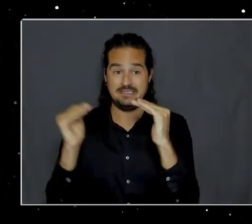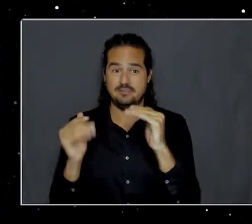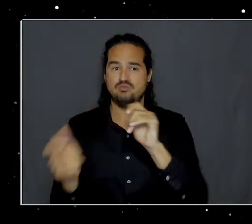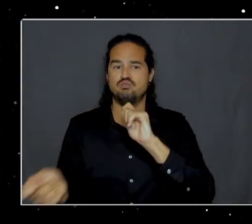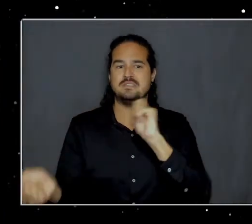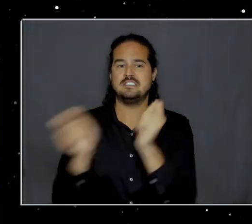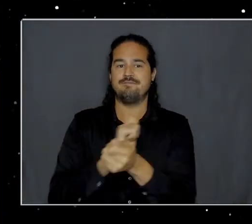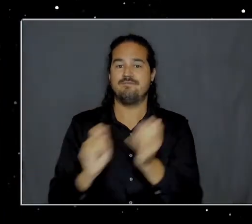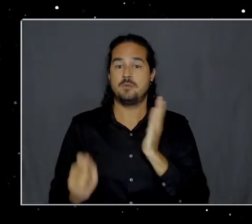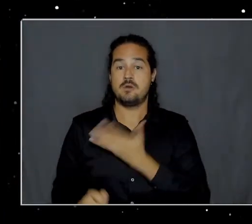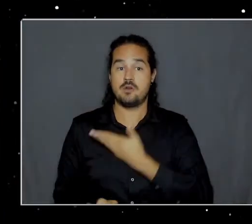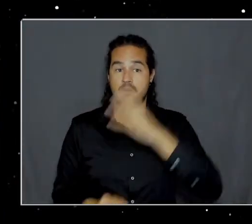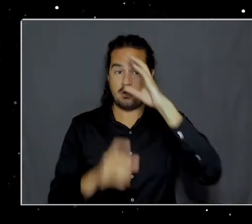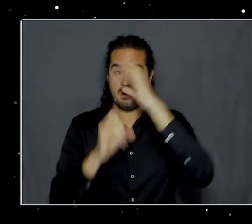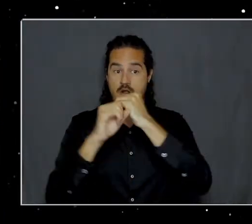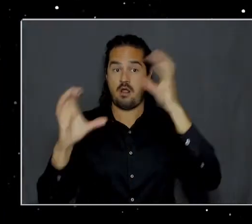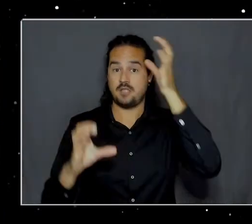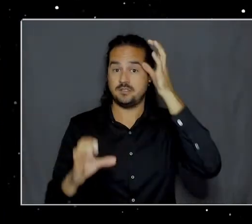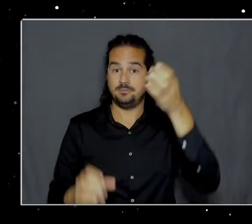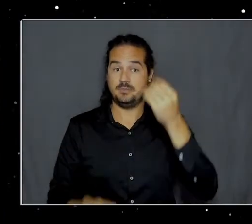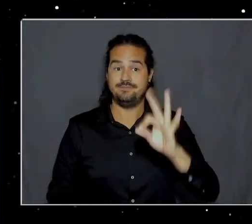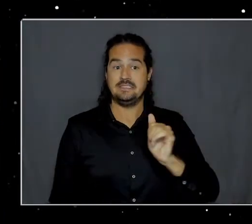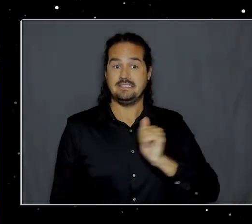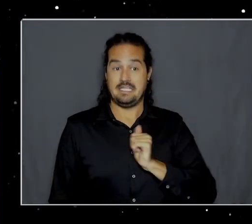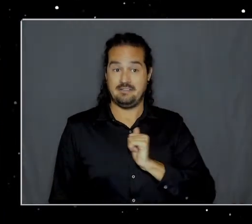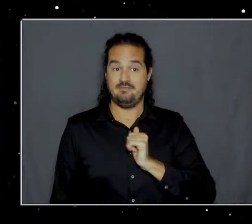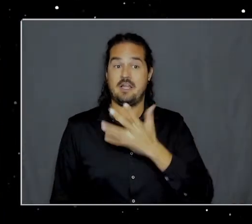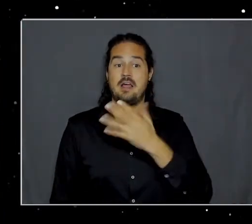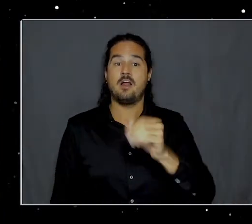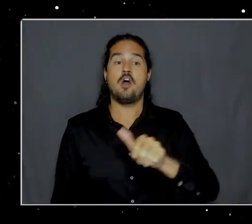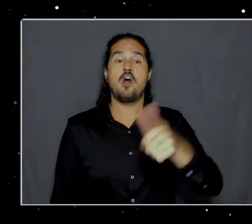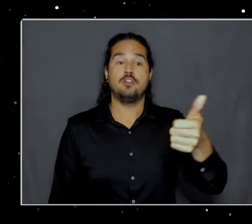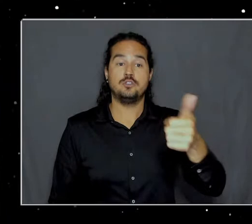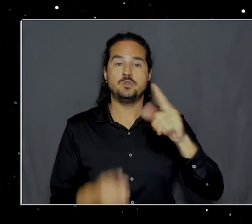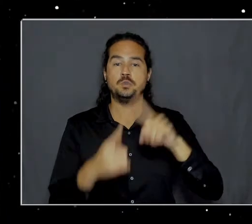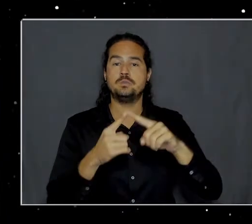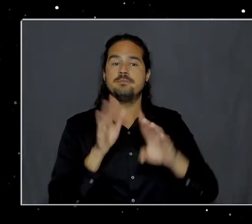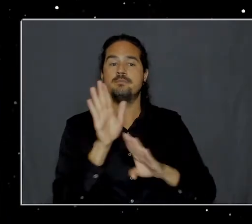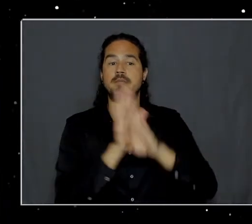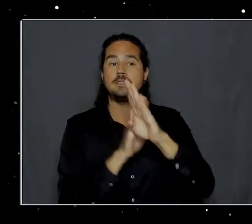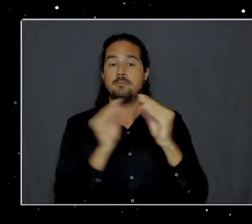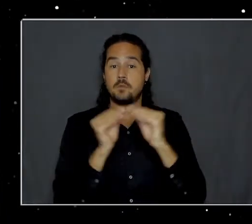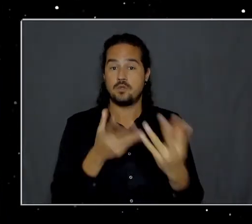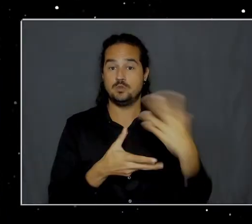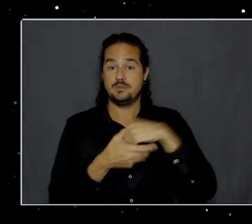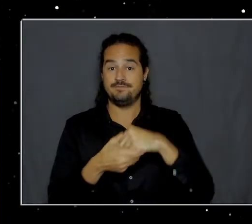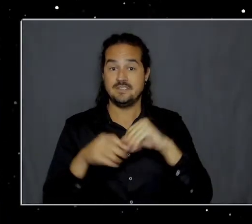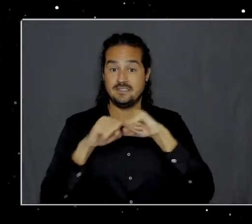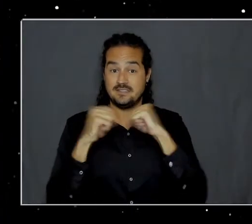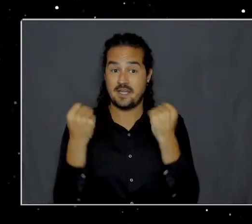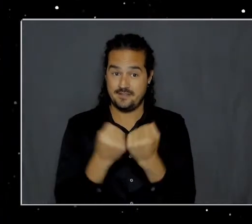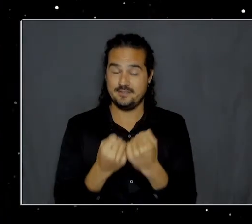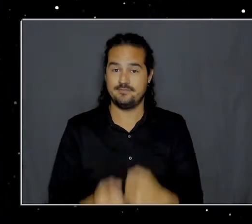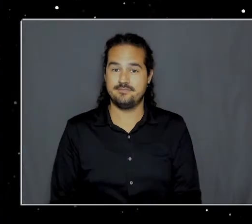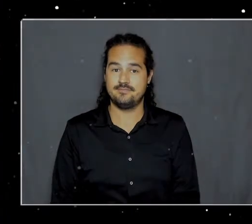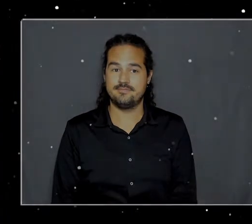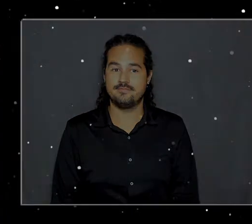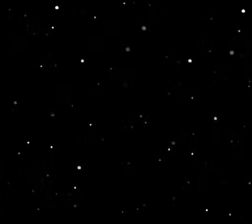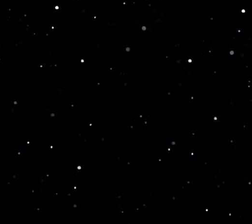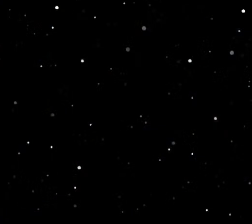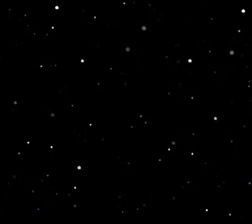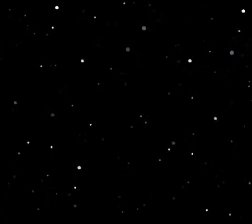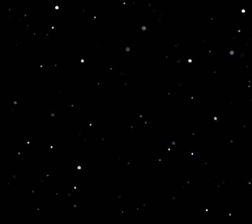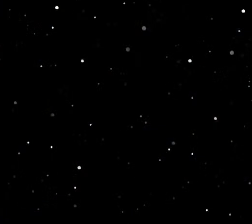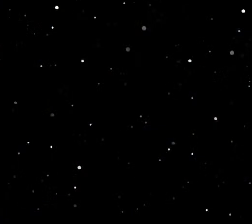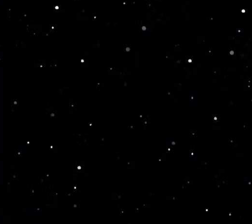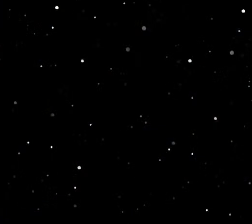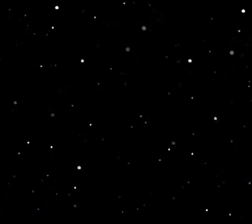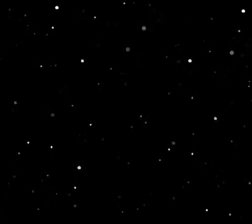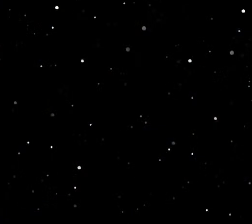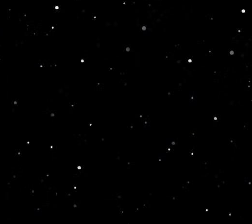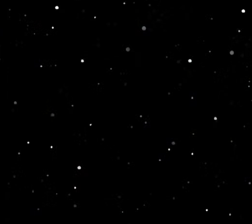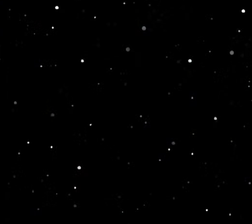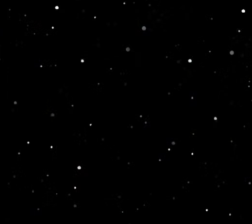CONCEPTS OF SELF AND OTHER TO